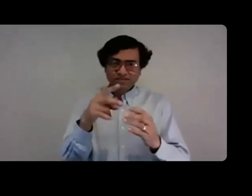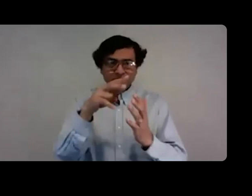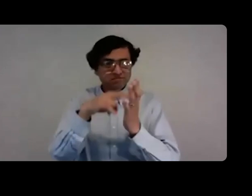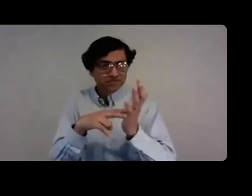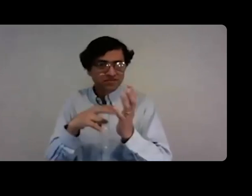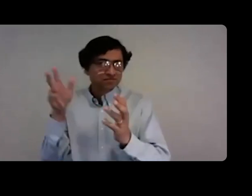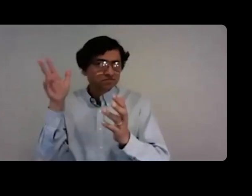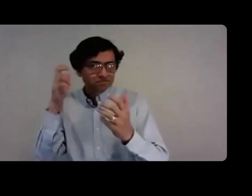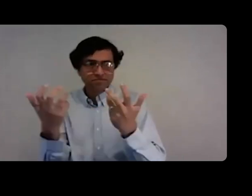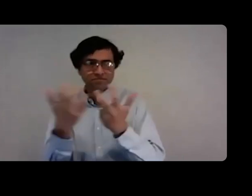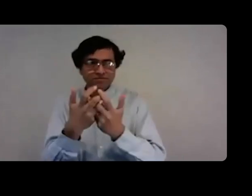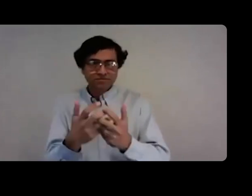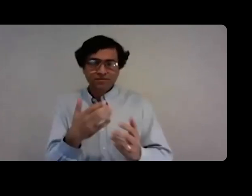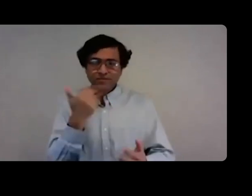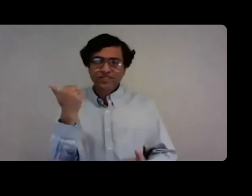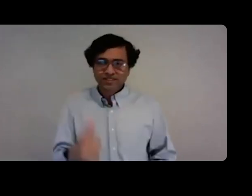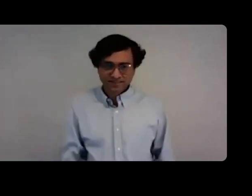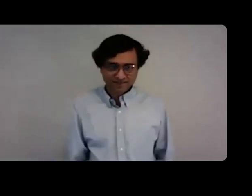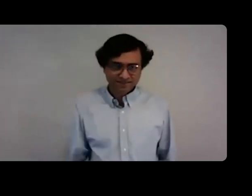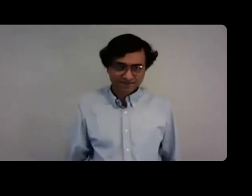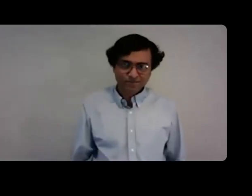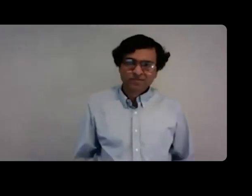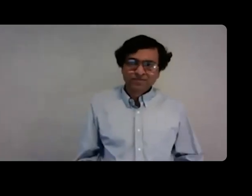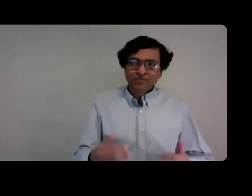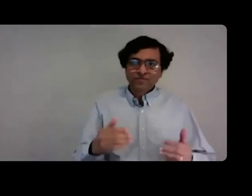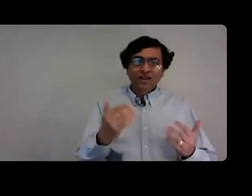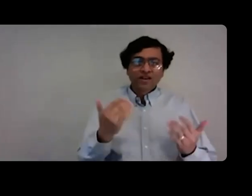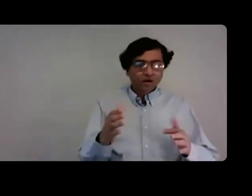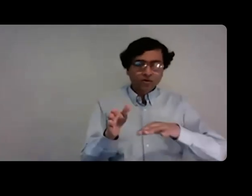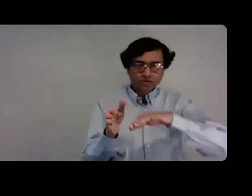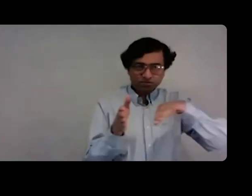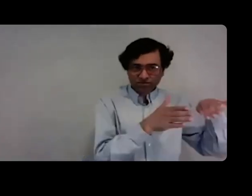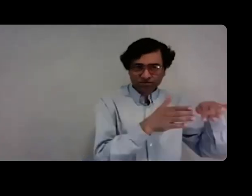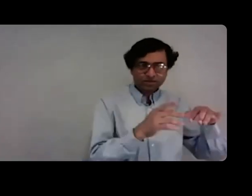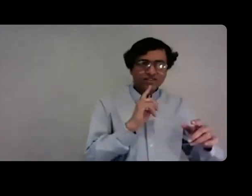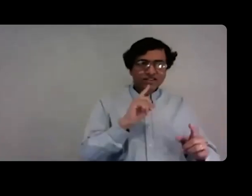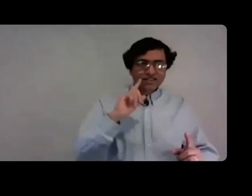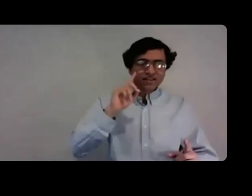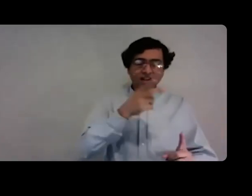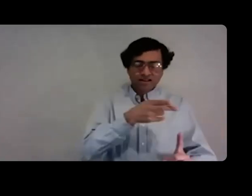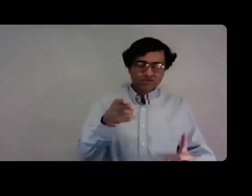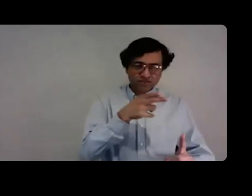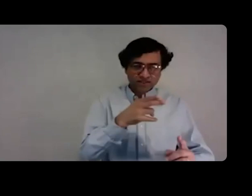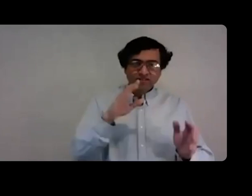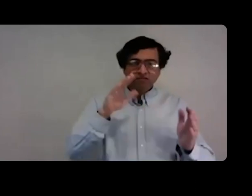or turn it into captions that can just be read, which might be a more accurate way of looking at it.